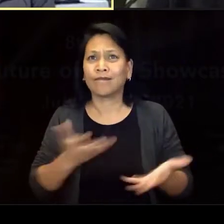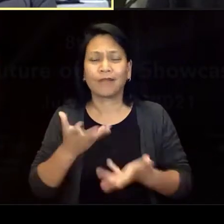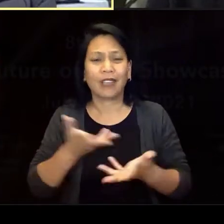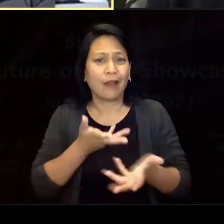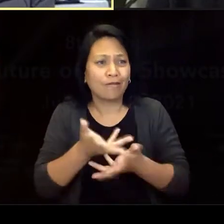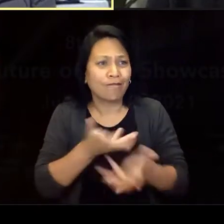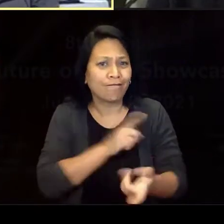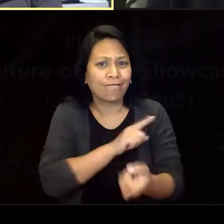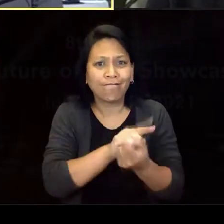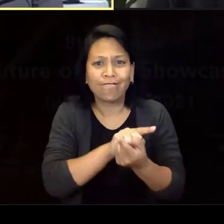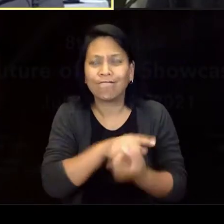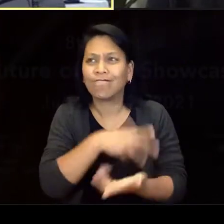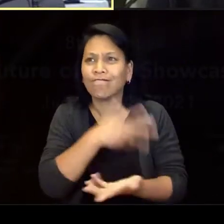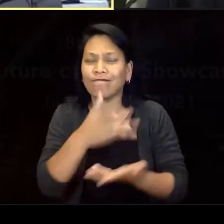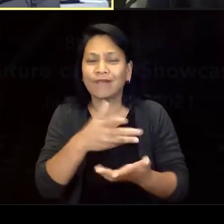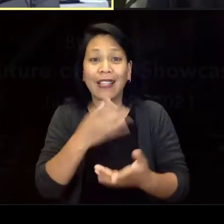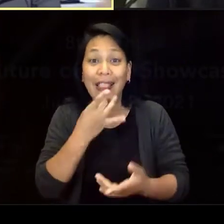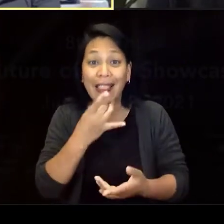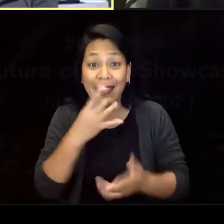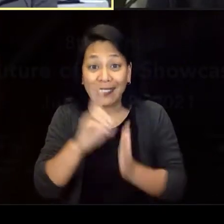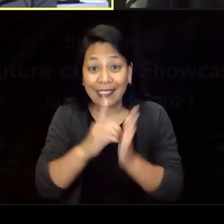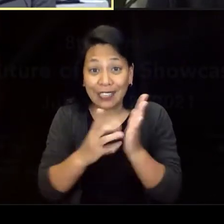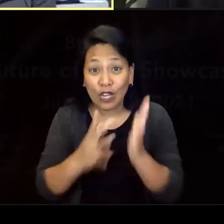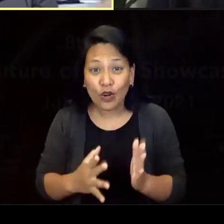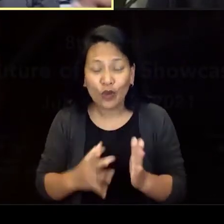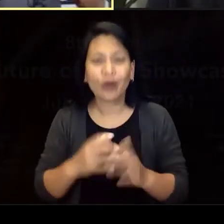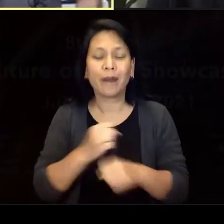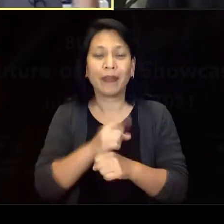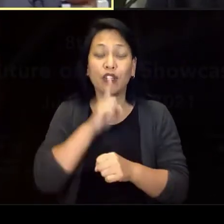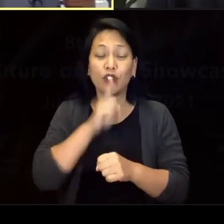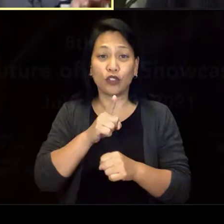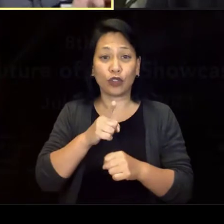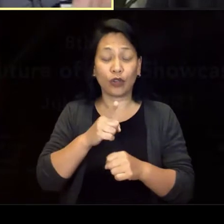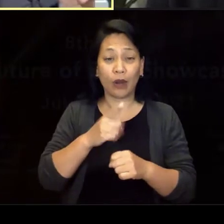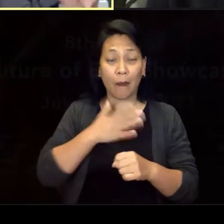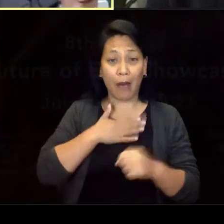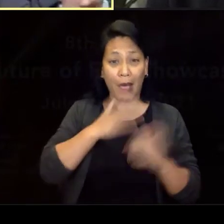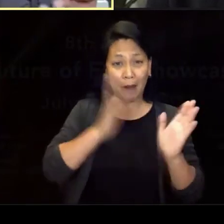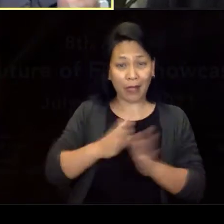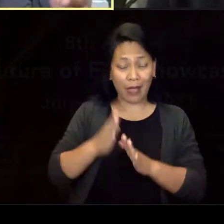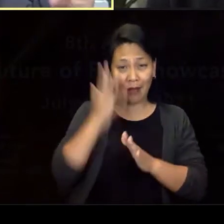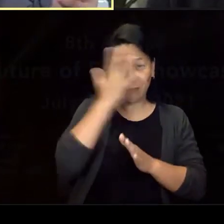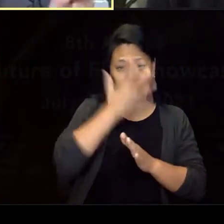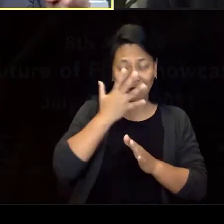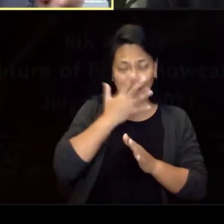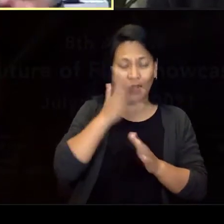I'm talking to lighting to make sure our look is going to work with the, what, how it's going to be lit for that scene.